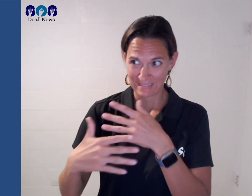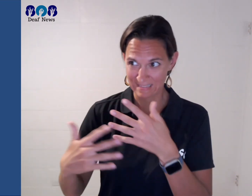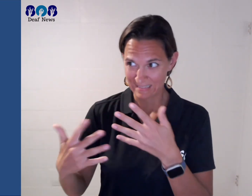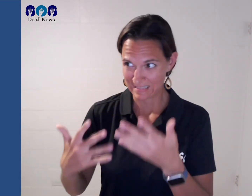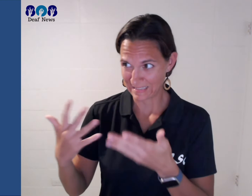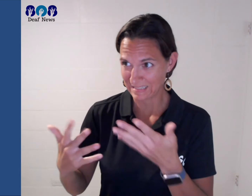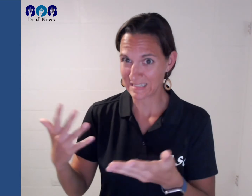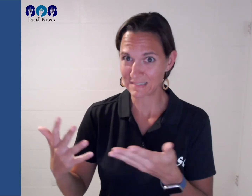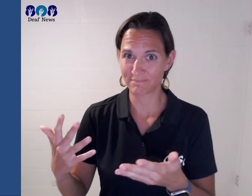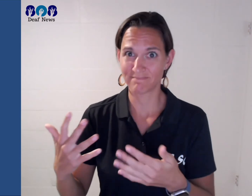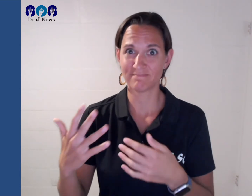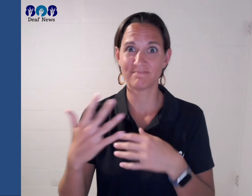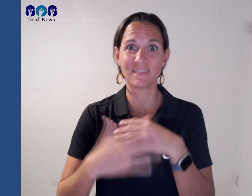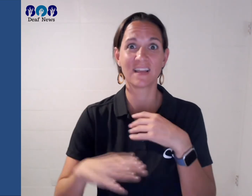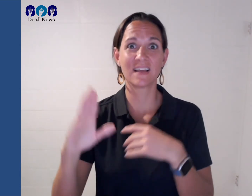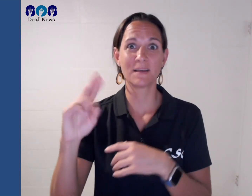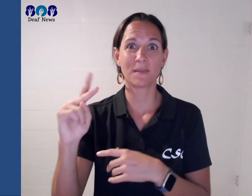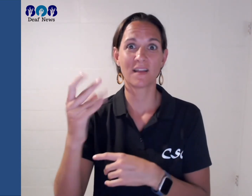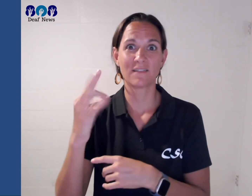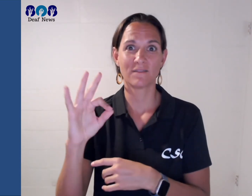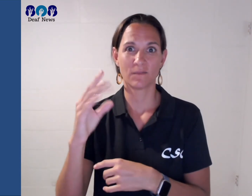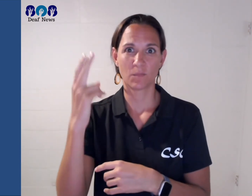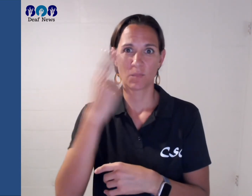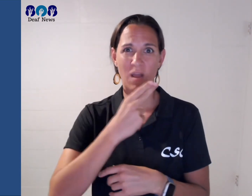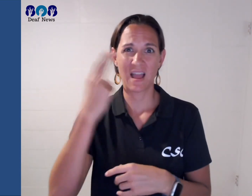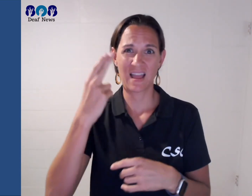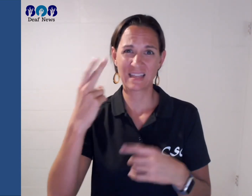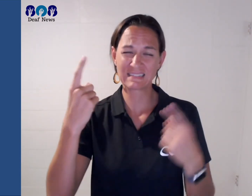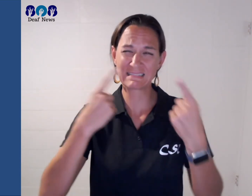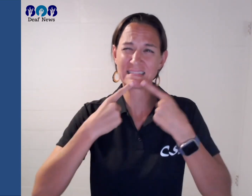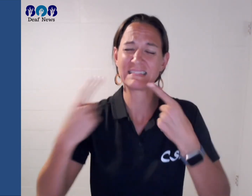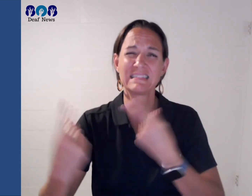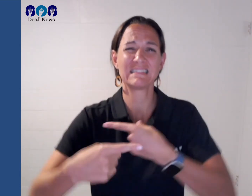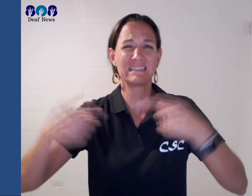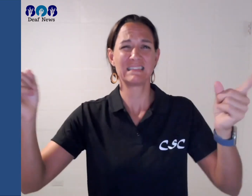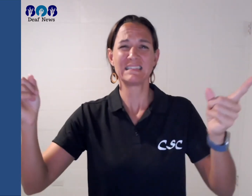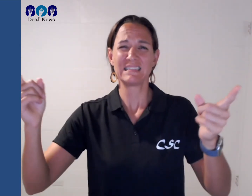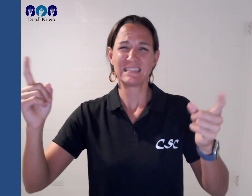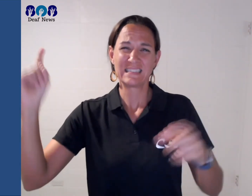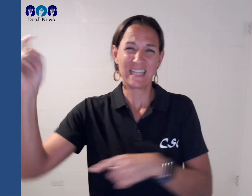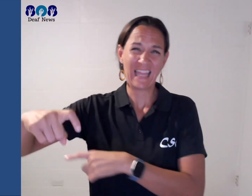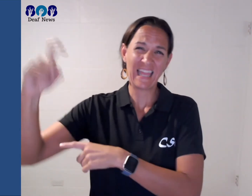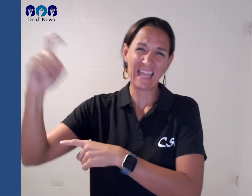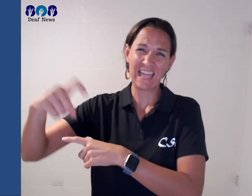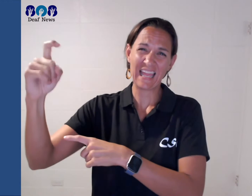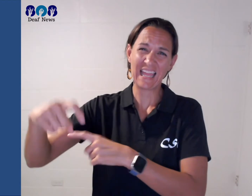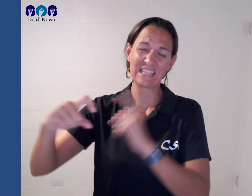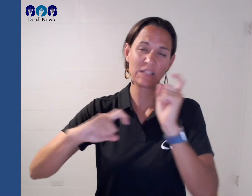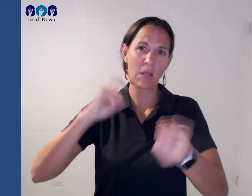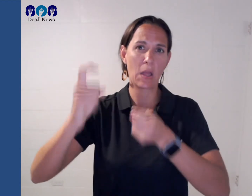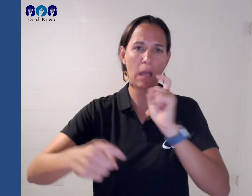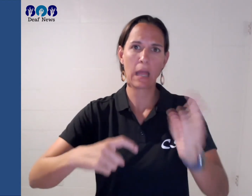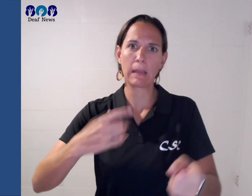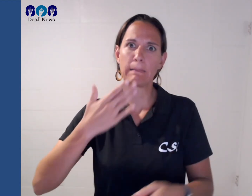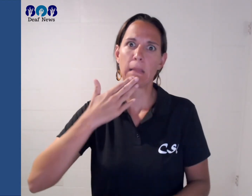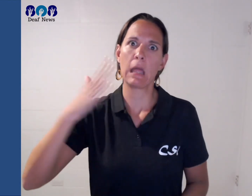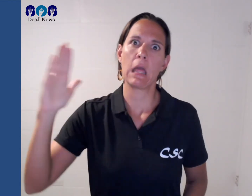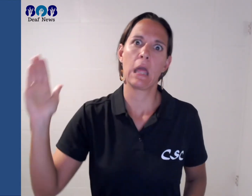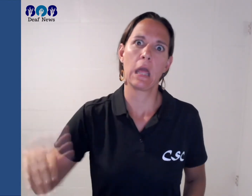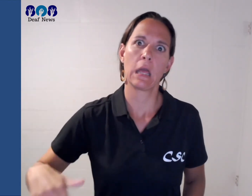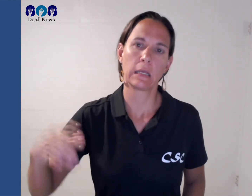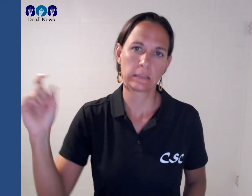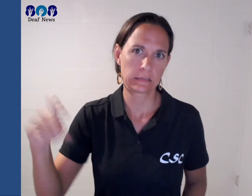the Blood Bank Hawaii is making a cry out for help. They are badly in need of donors.